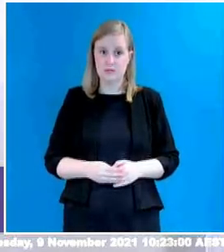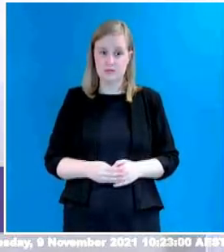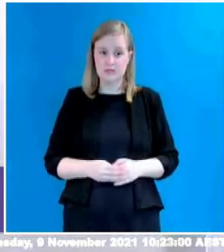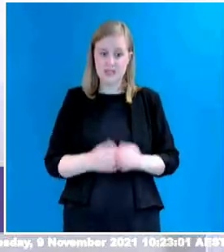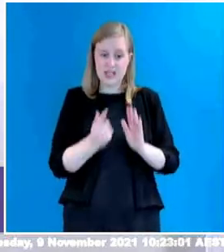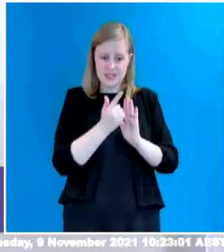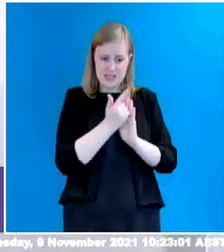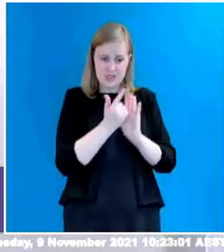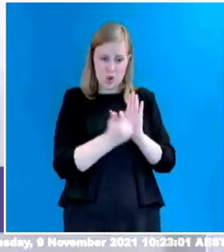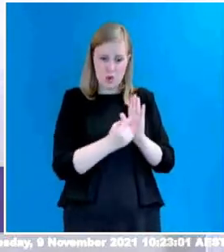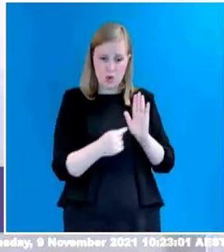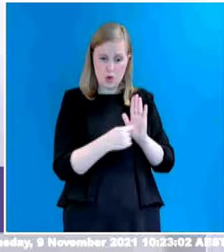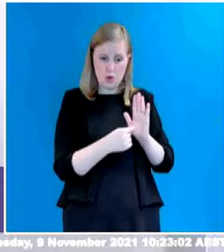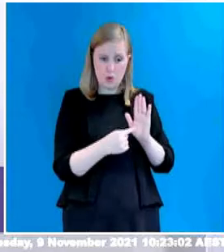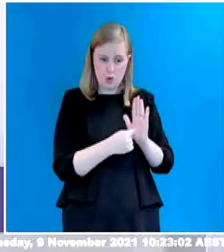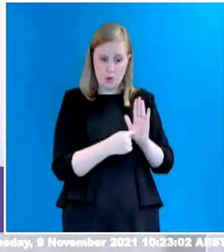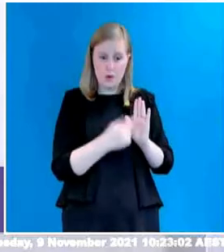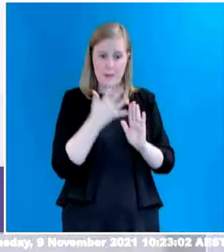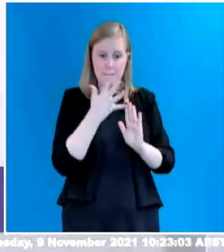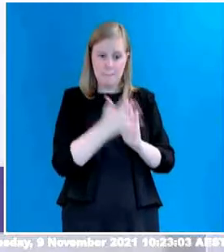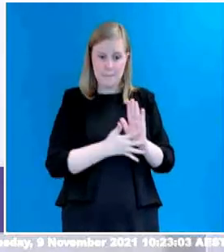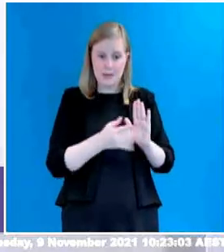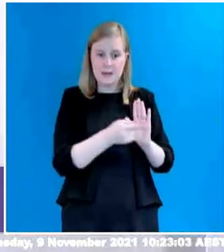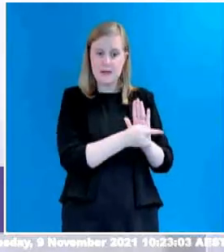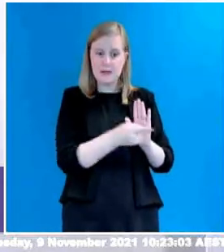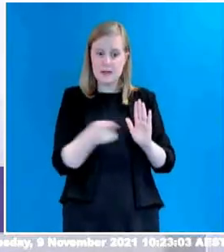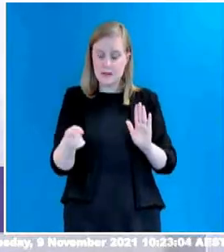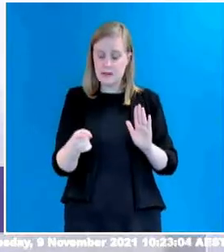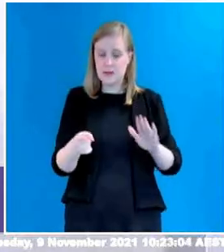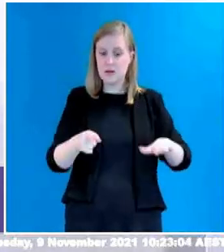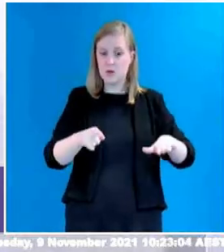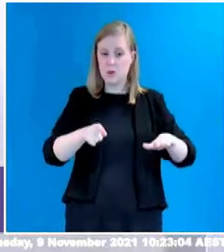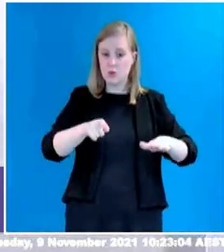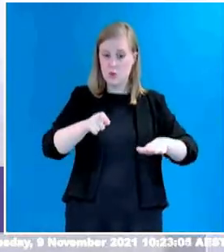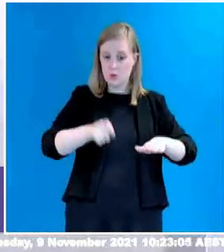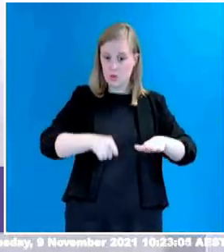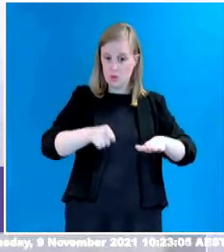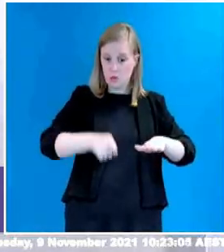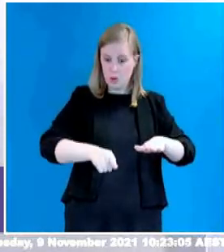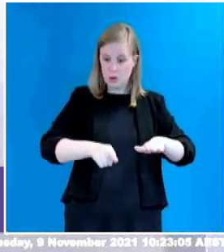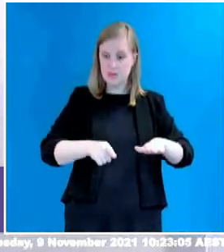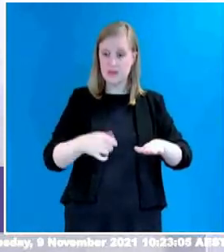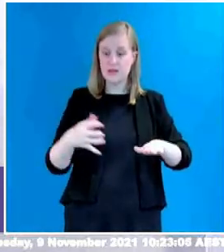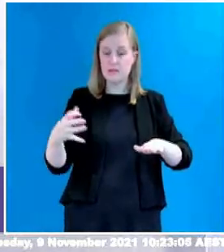interpret, as far as it is possible to do so and consistently with the purpose